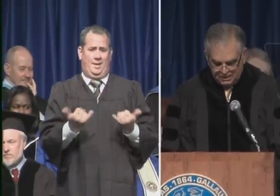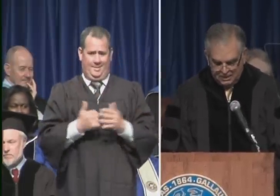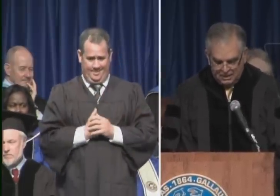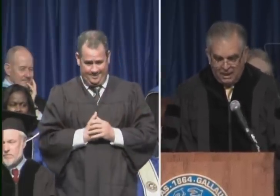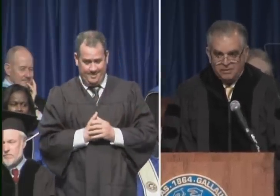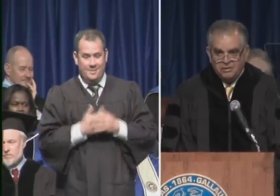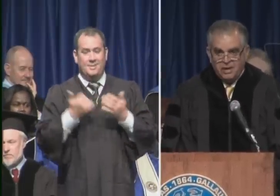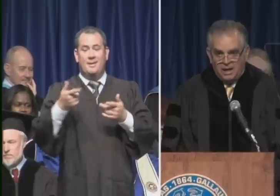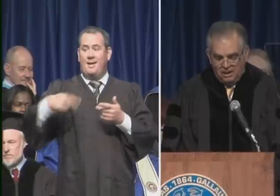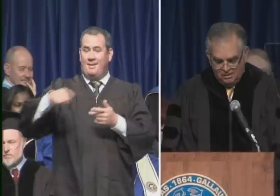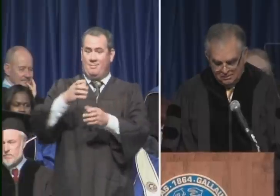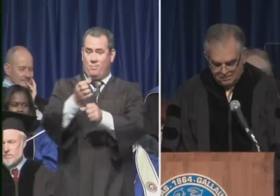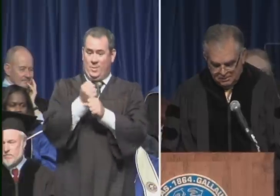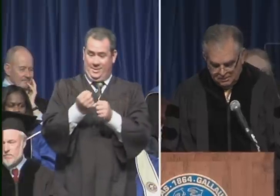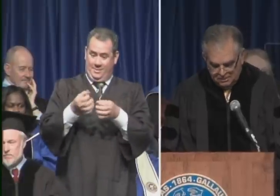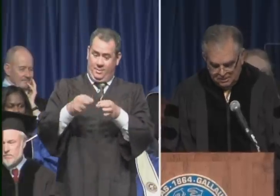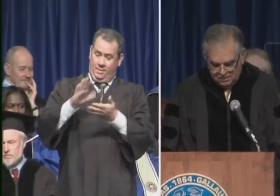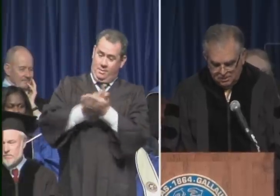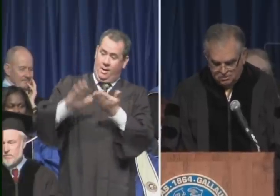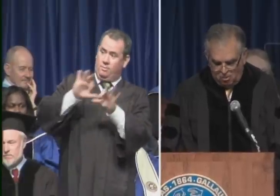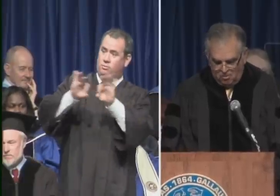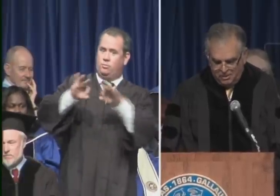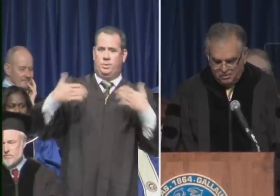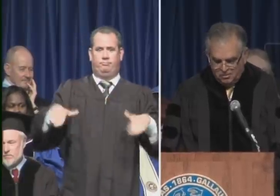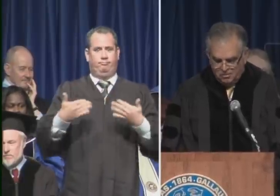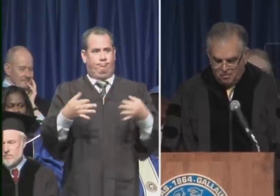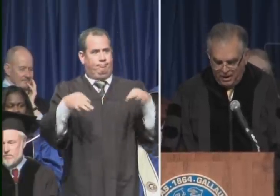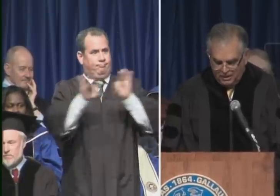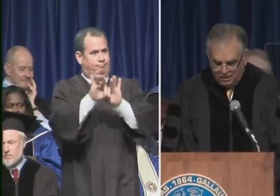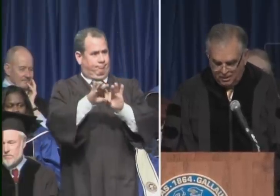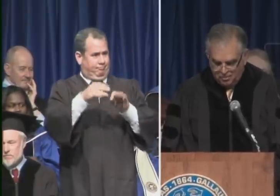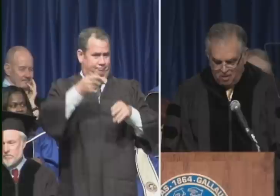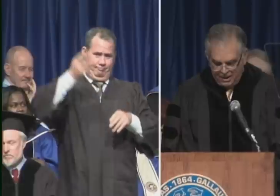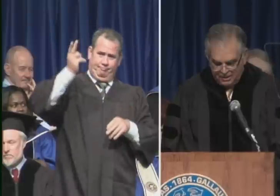And today, this moment right here, right now,